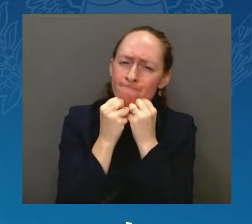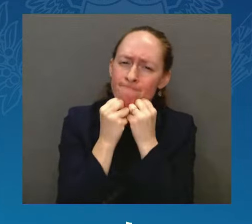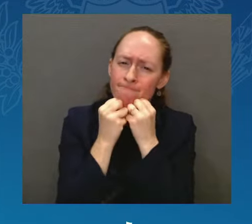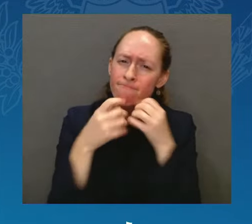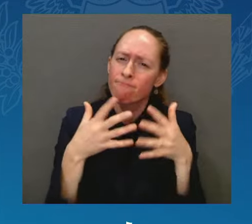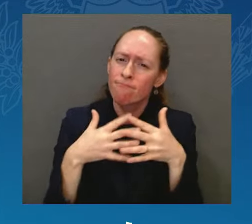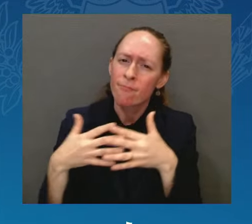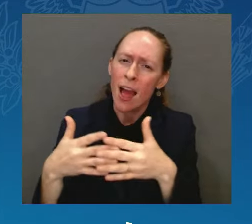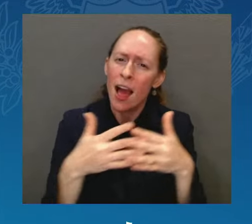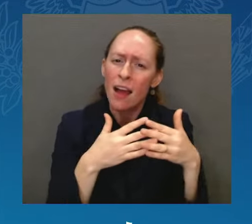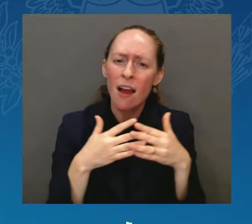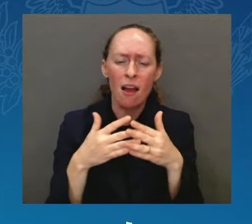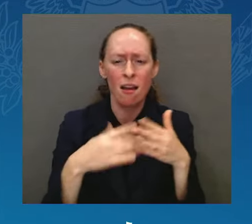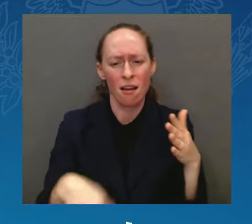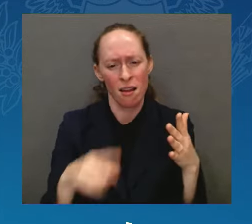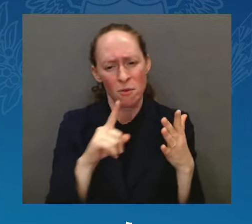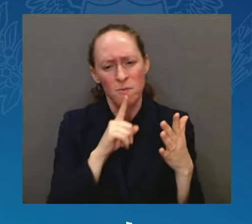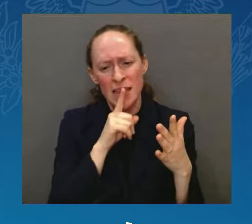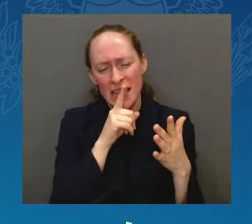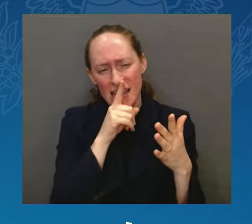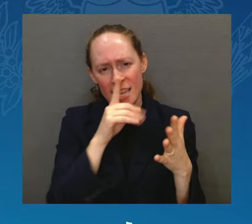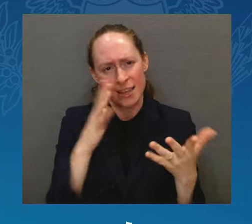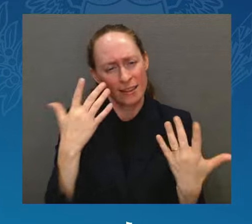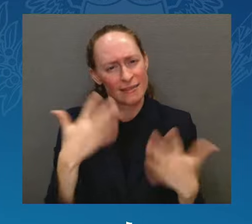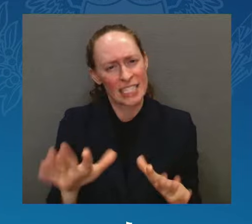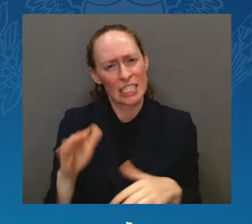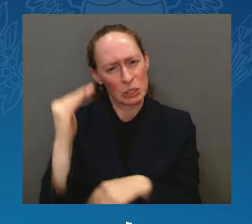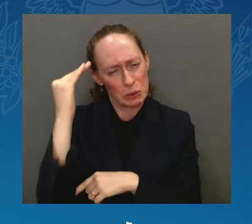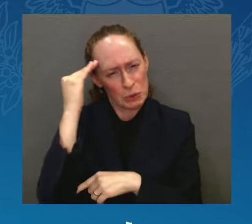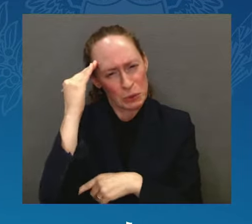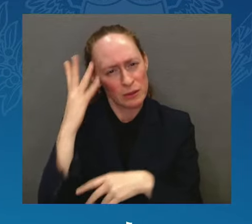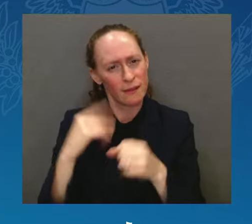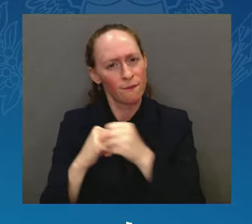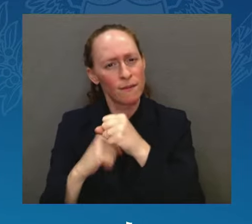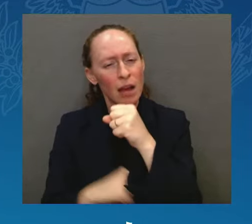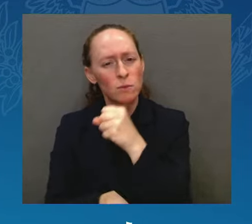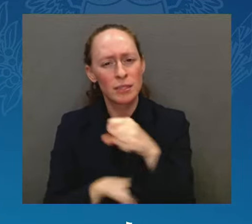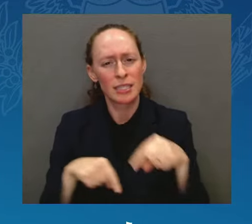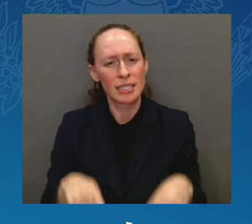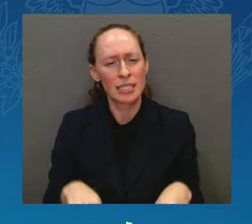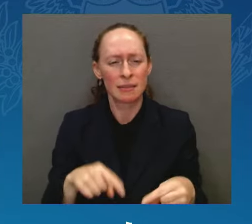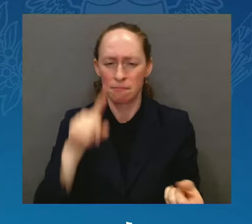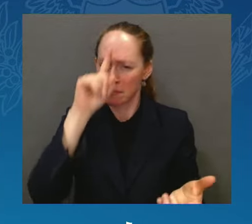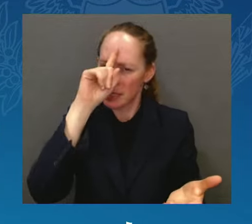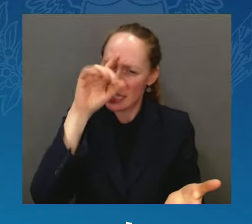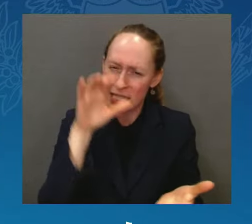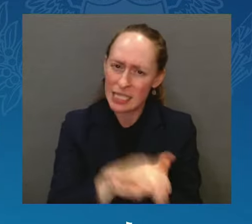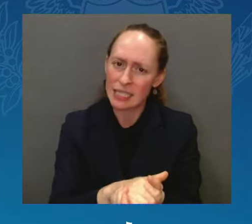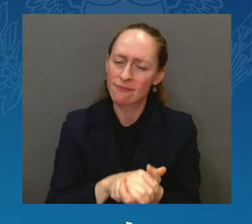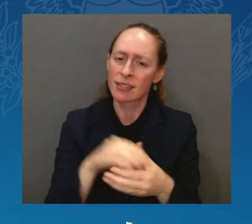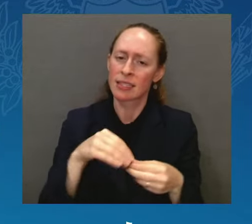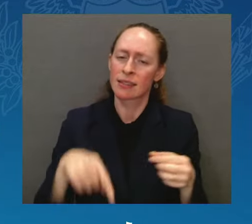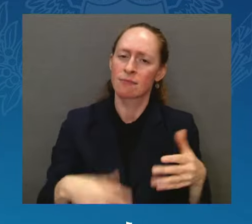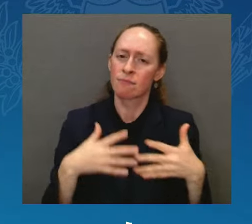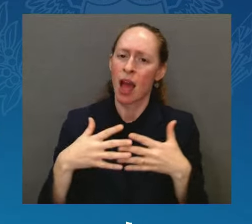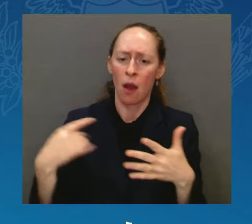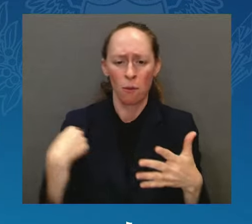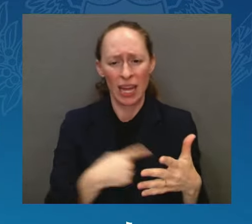and our founding principles and all that we can achieve; and who, through their courage and creativity and dedication